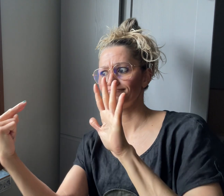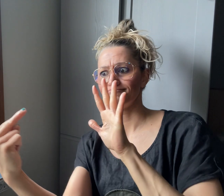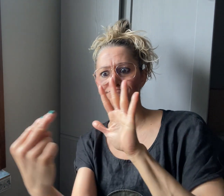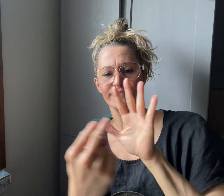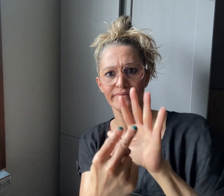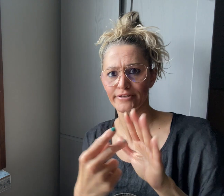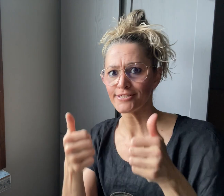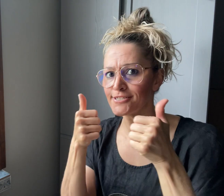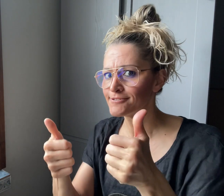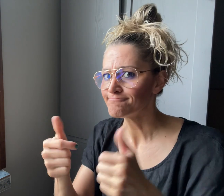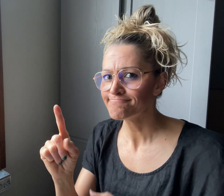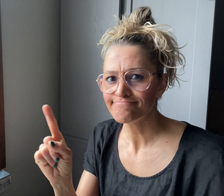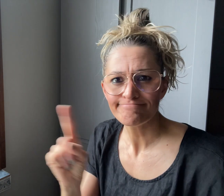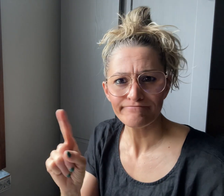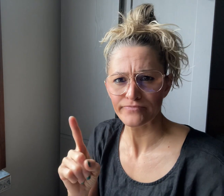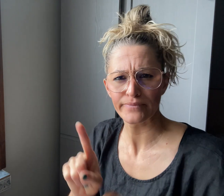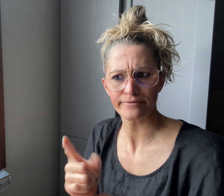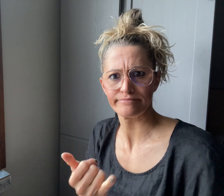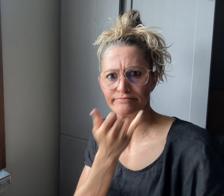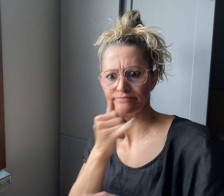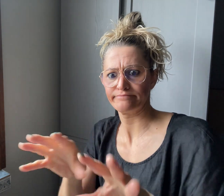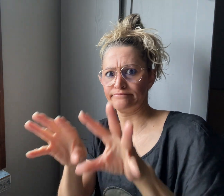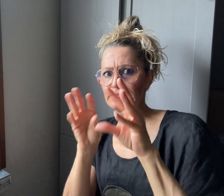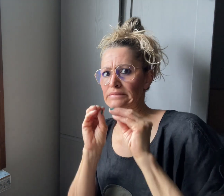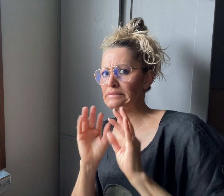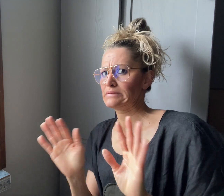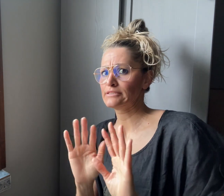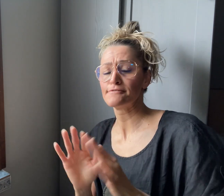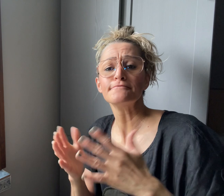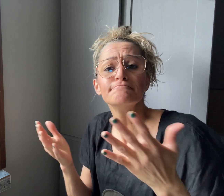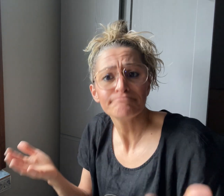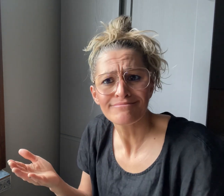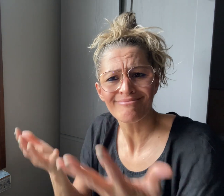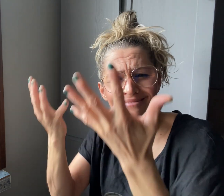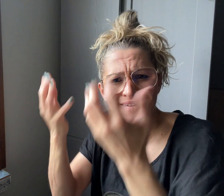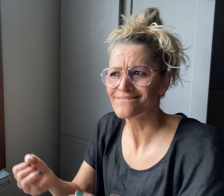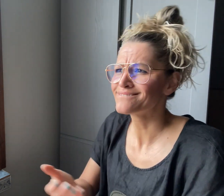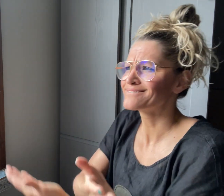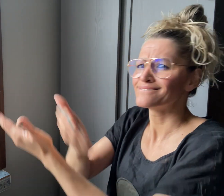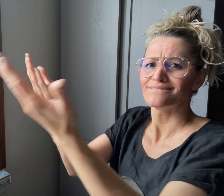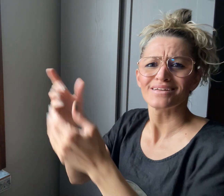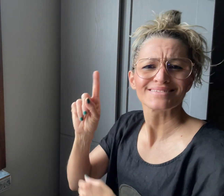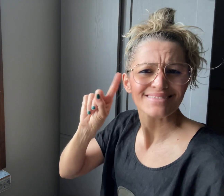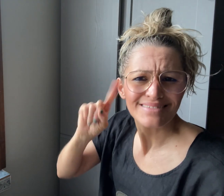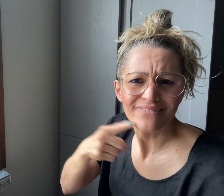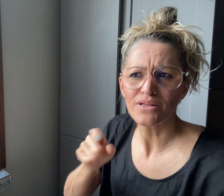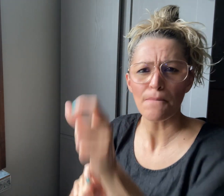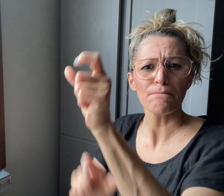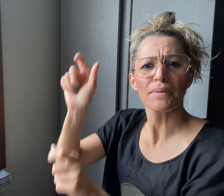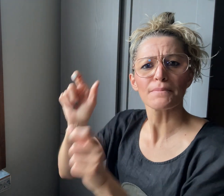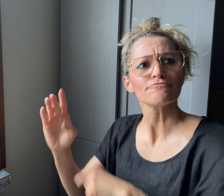the wrong message. There are qualified and capable